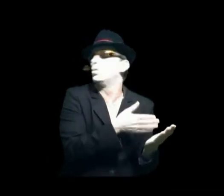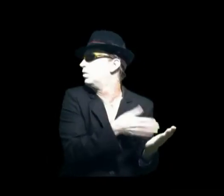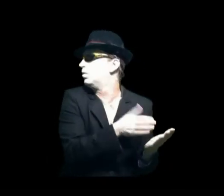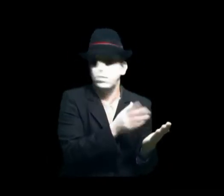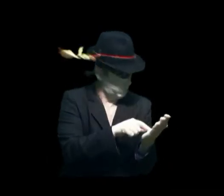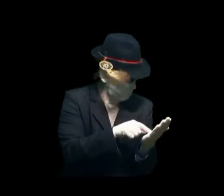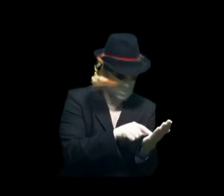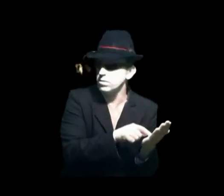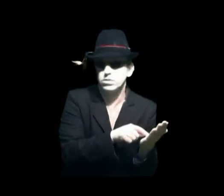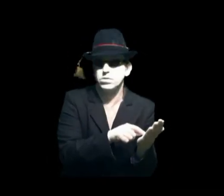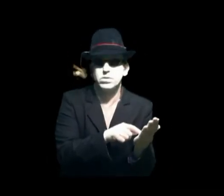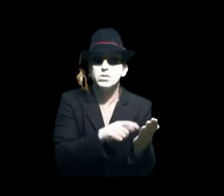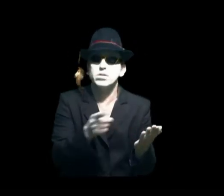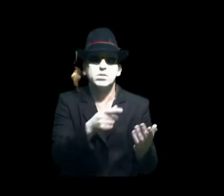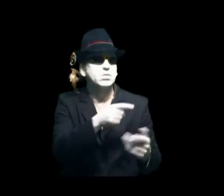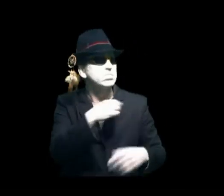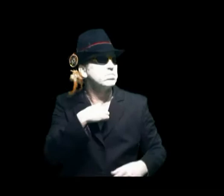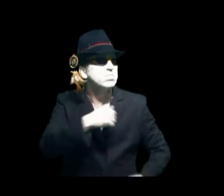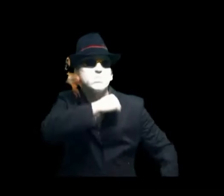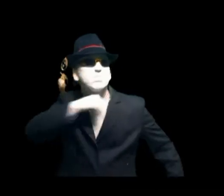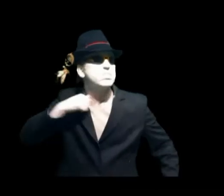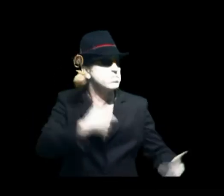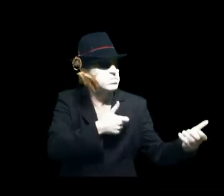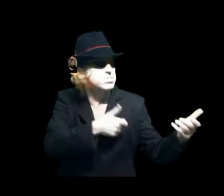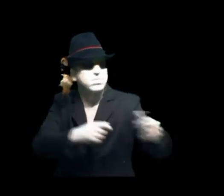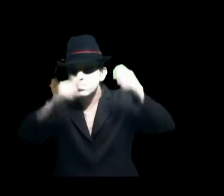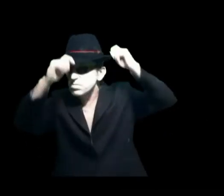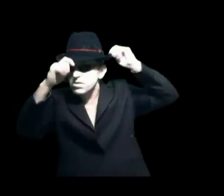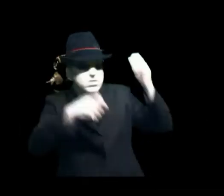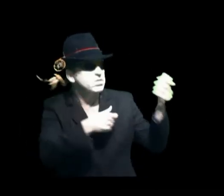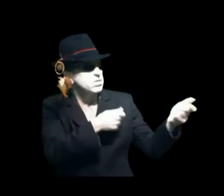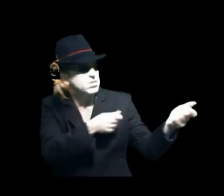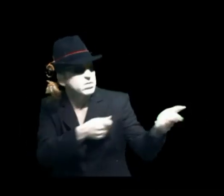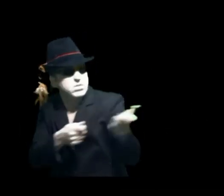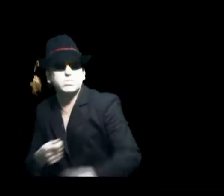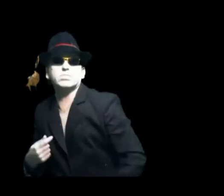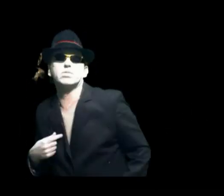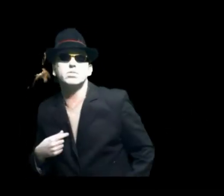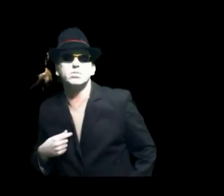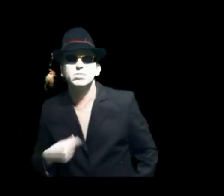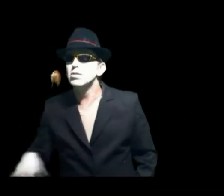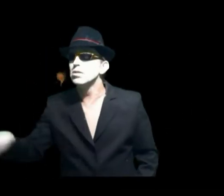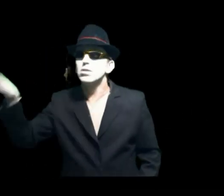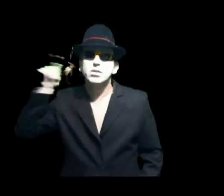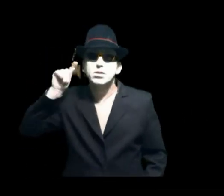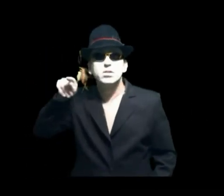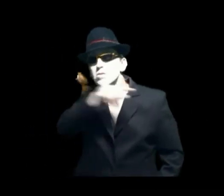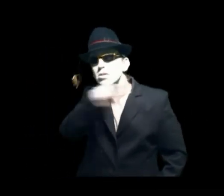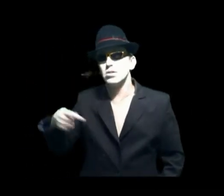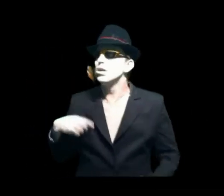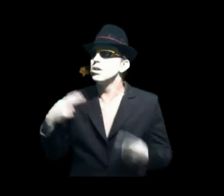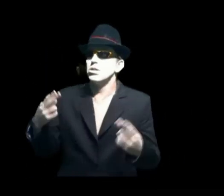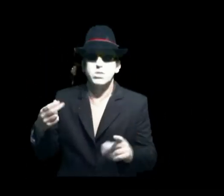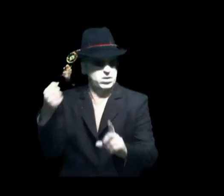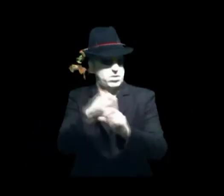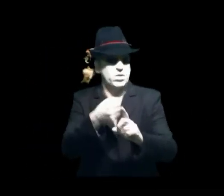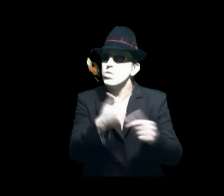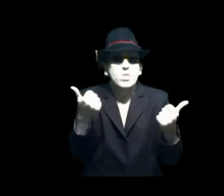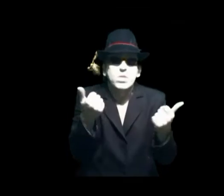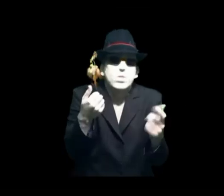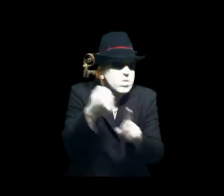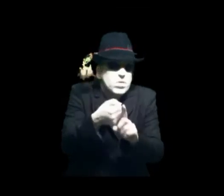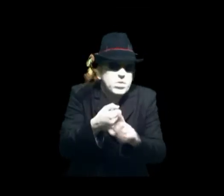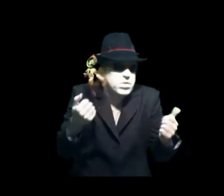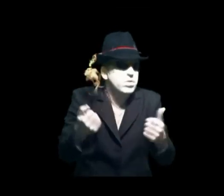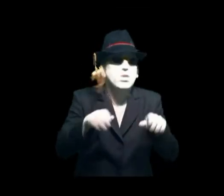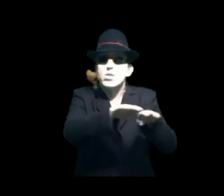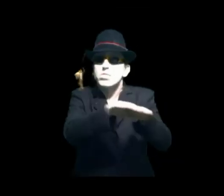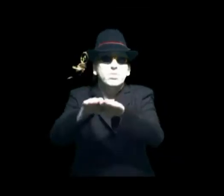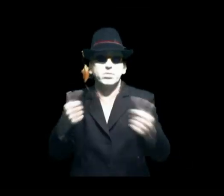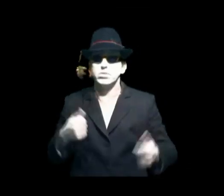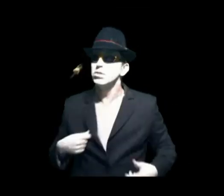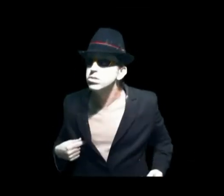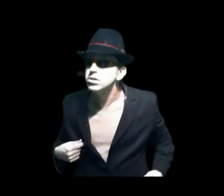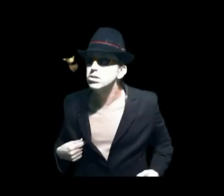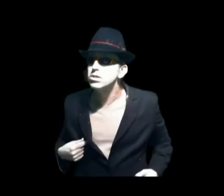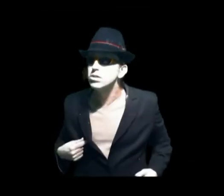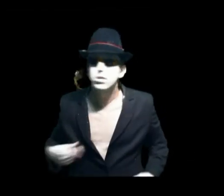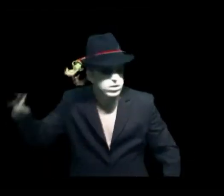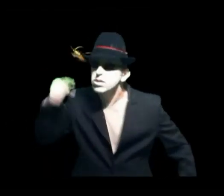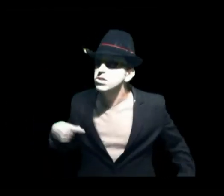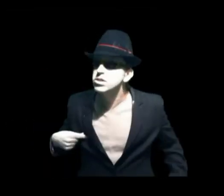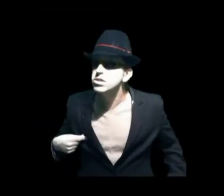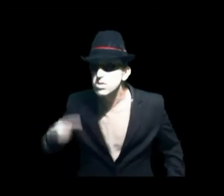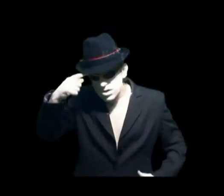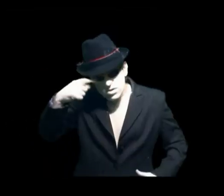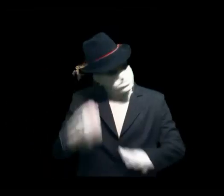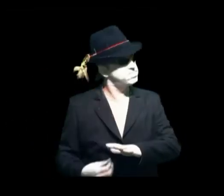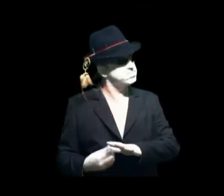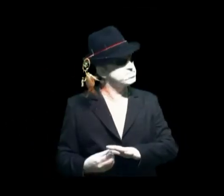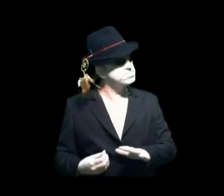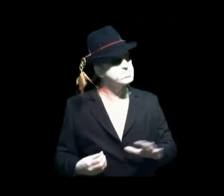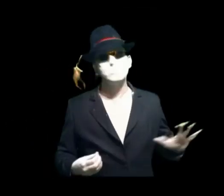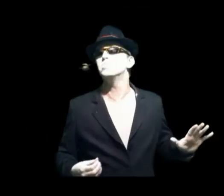This aint no kill all the pigs shit, this is if I hear that "we don't need affirmative action any more cos it's an even playing field" one more time I'm a collapse and die shit